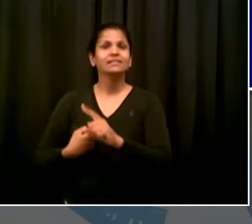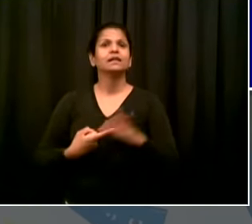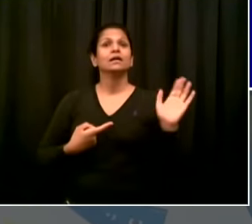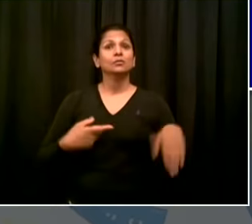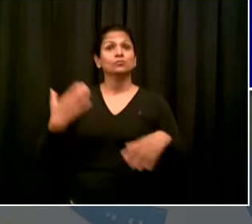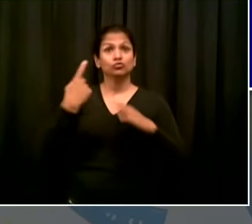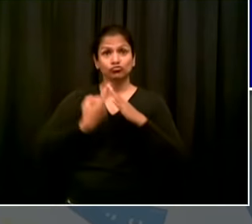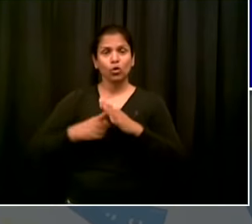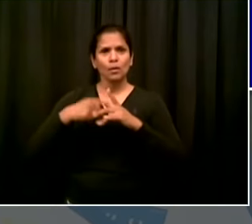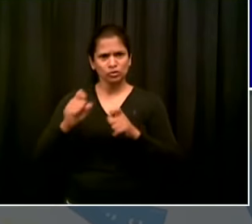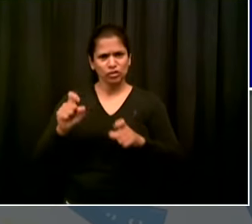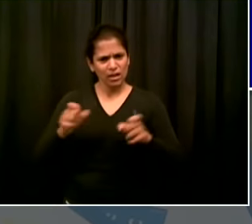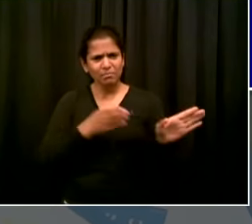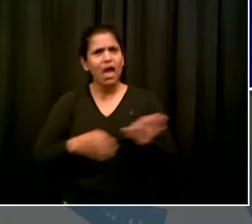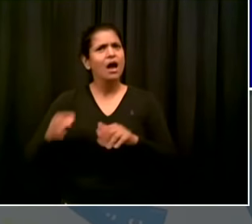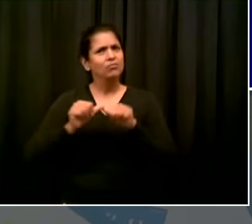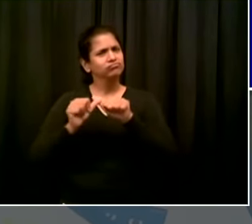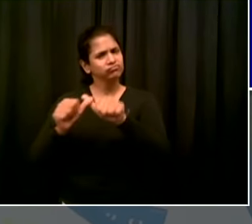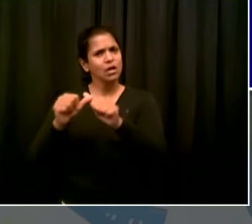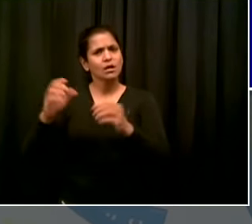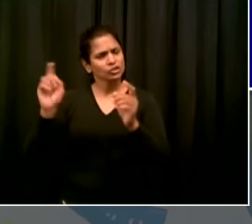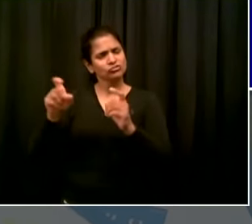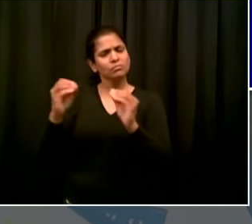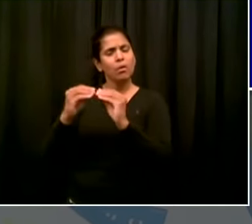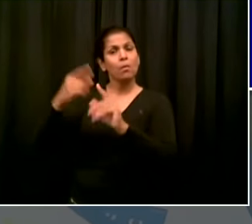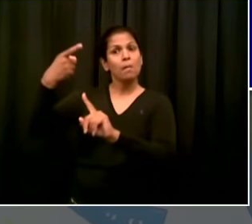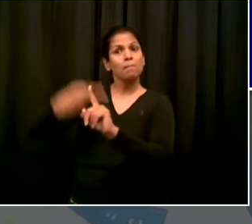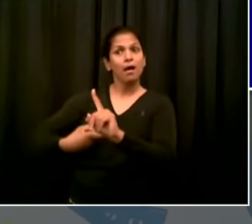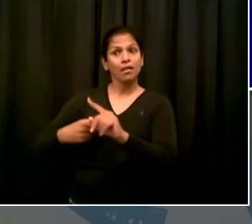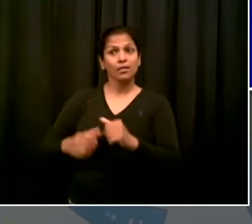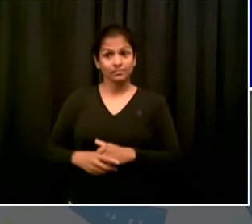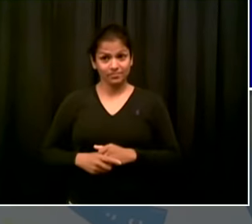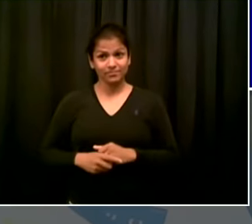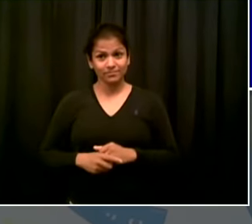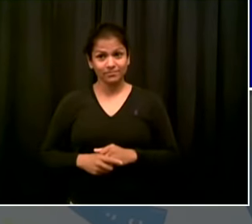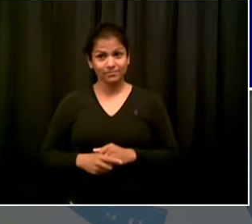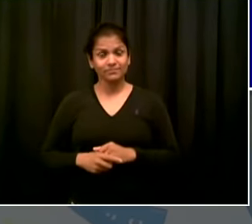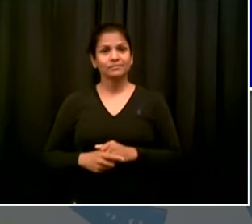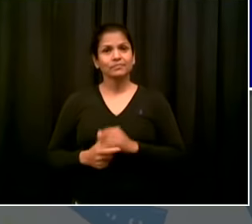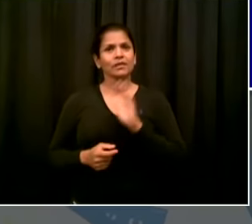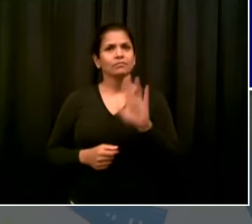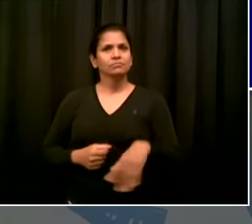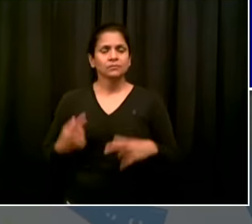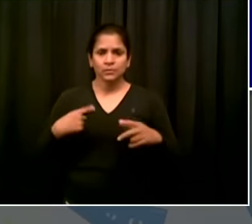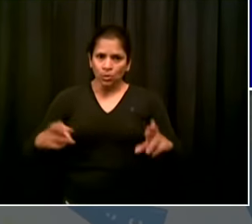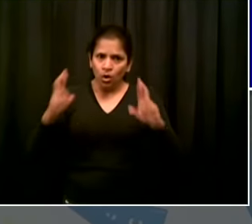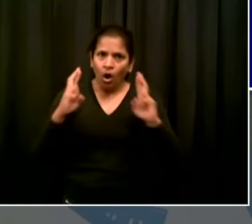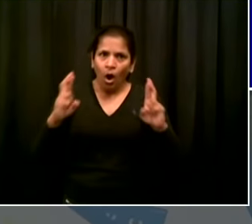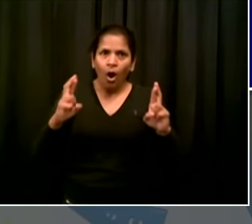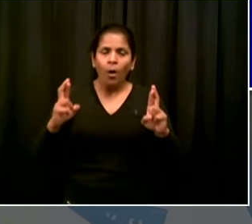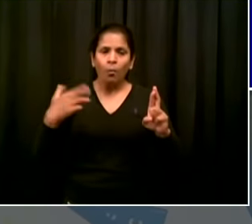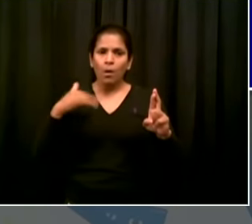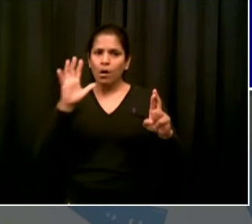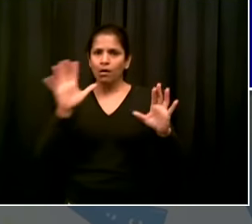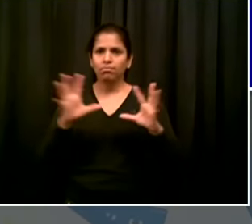IT WAS SUPPOSED TO END TOMORROW. WE ARE CONTINUING EVERY EFFORT TODAY AND TOMORROW TO PUMP